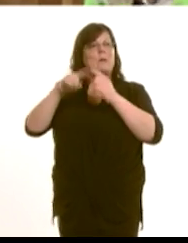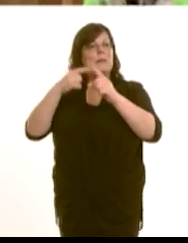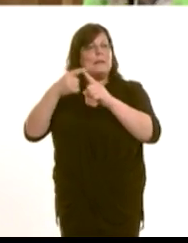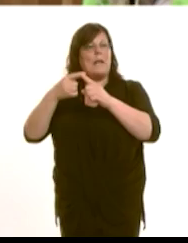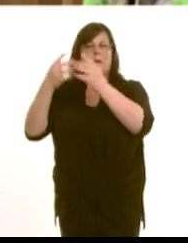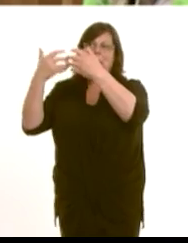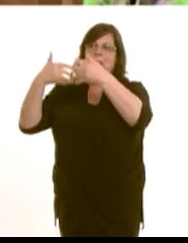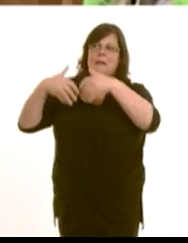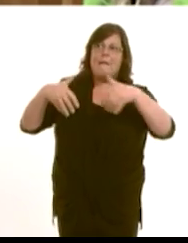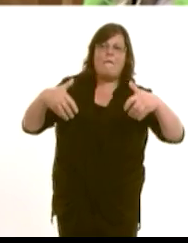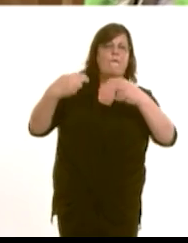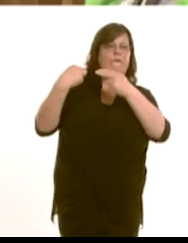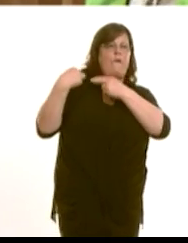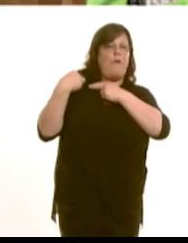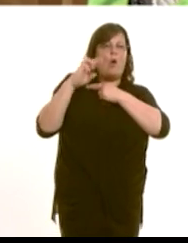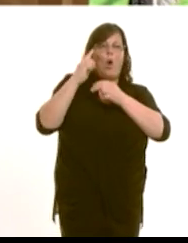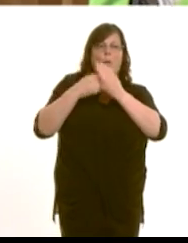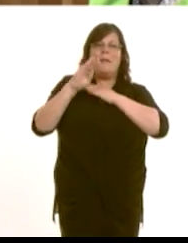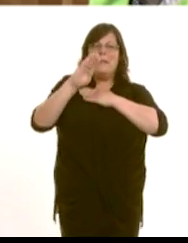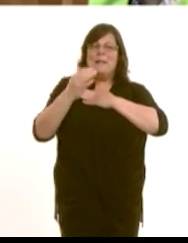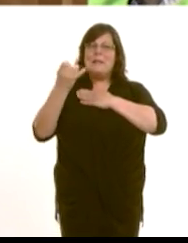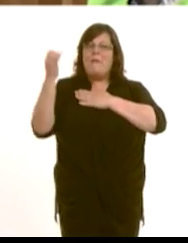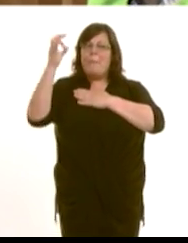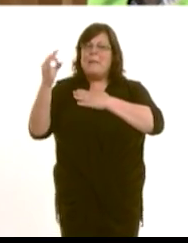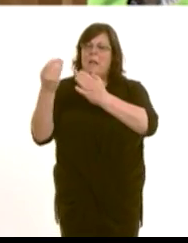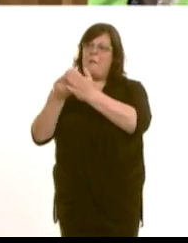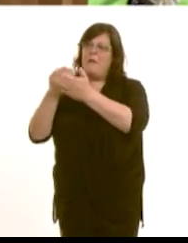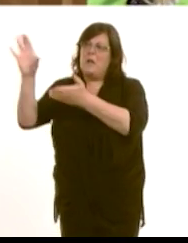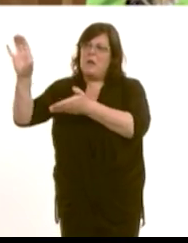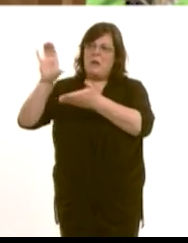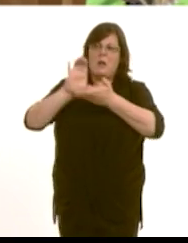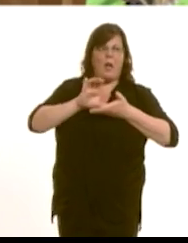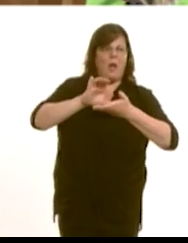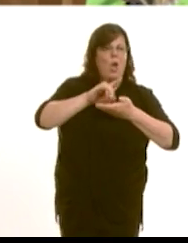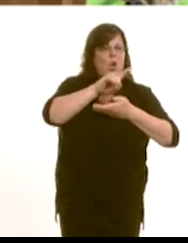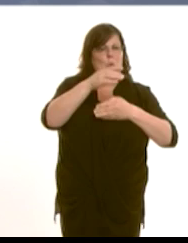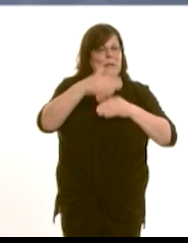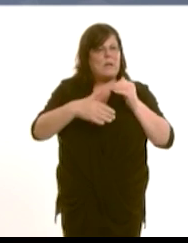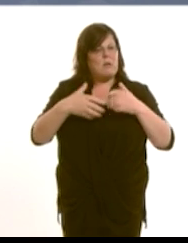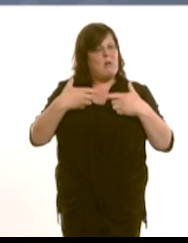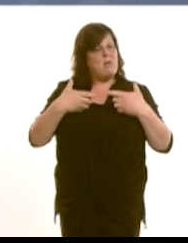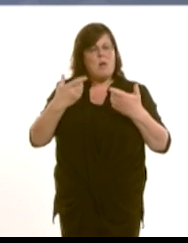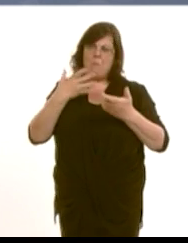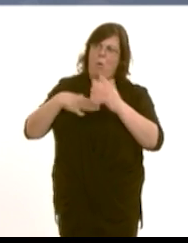I did not see him advocating strongly at that time that Wales should receive its full share of money in order to deal with council tax benefits.